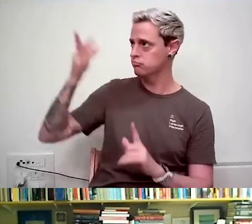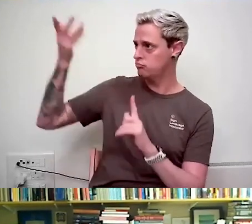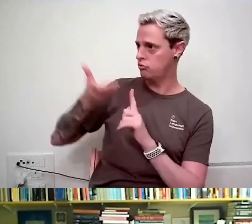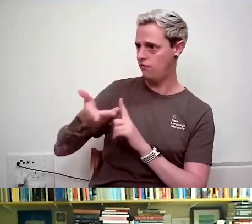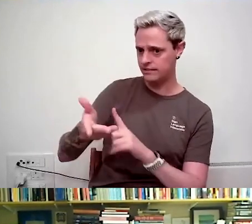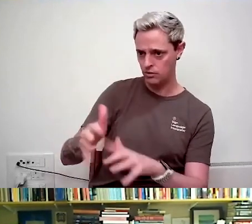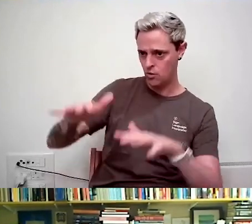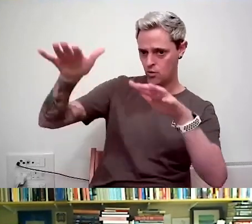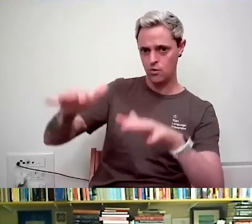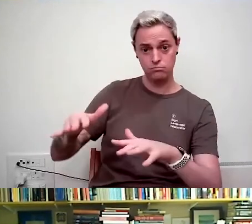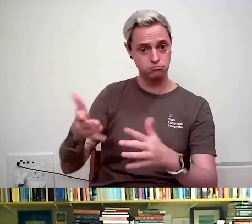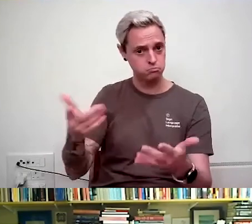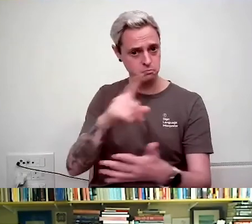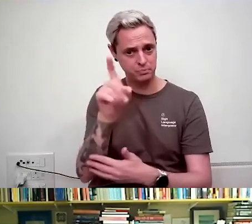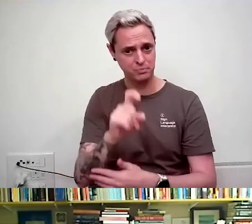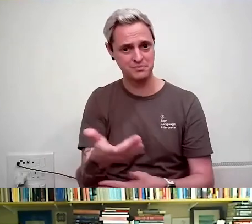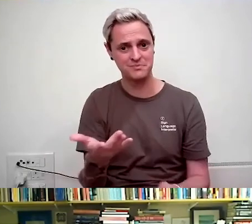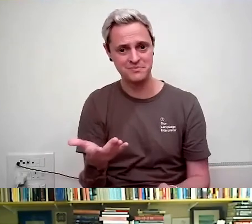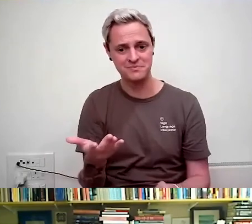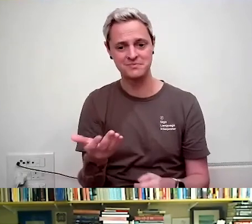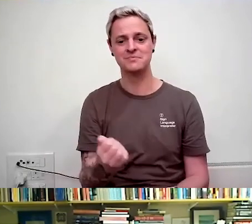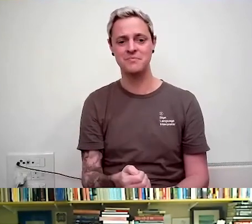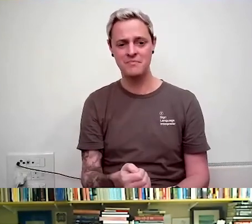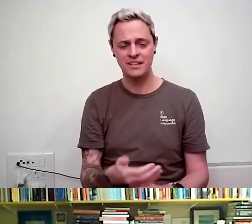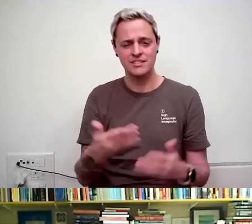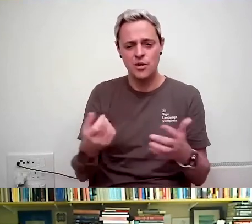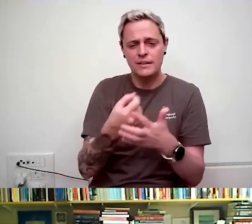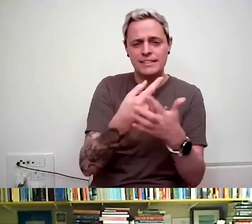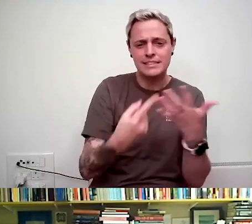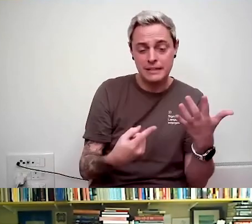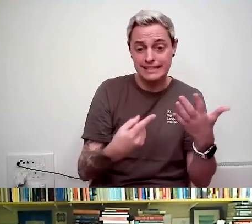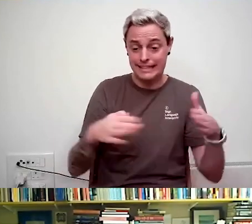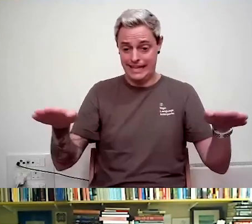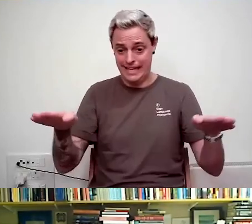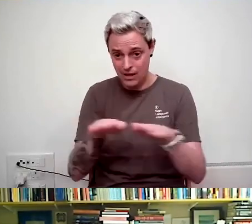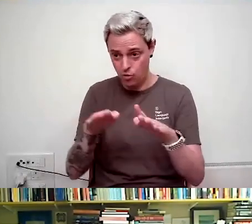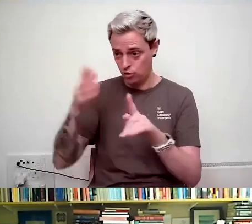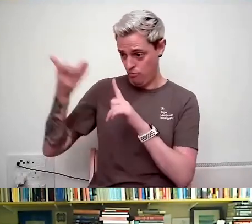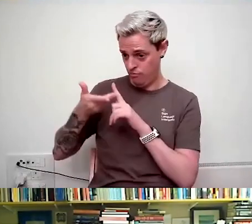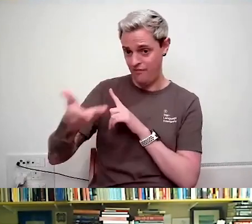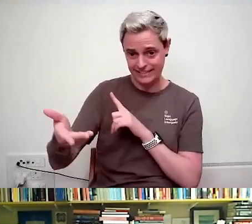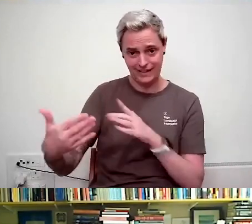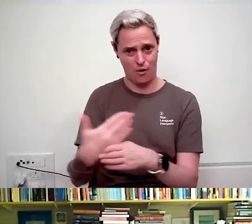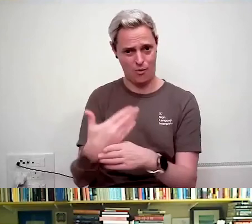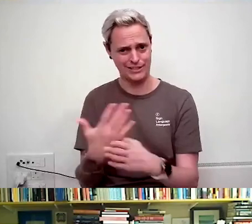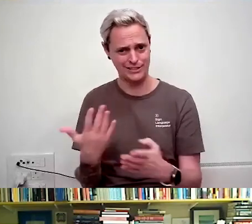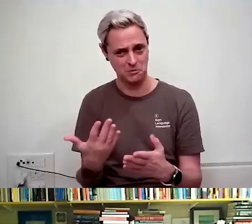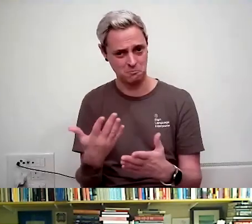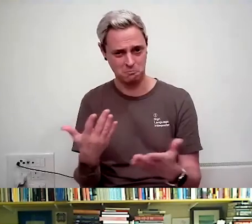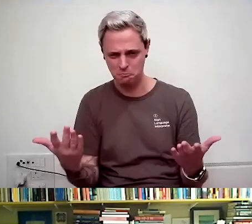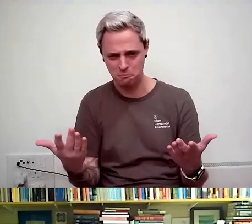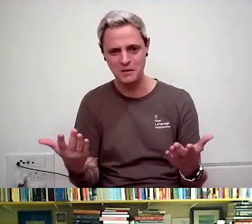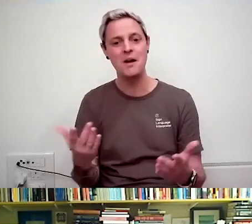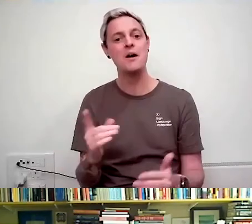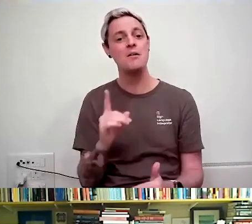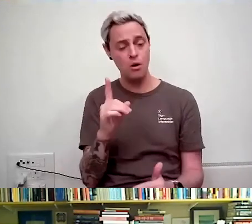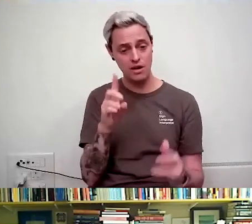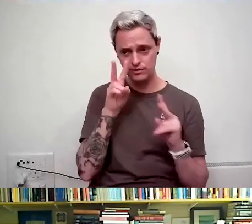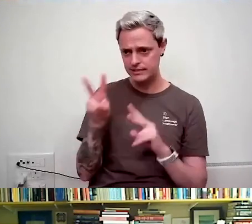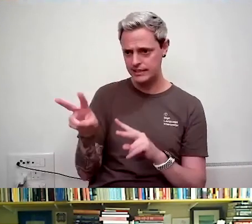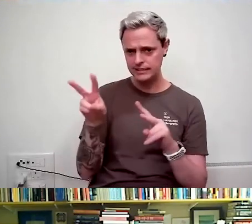I certainly wouldn't sort of, say, disability equals prophetic vocation, but I would definitely say if you're around